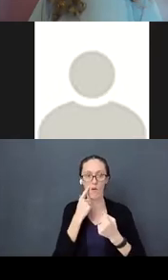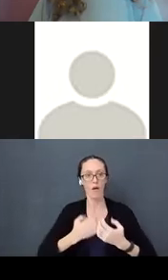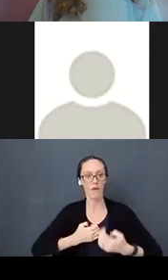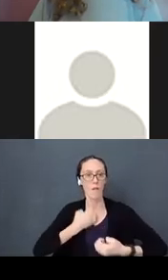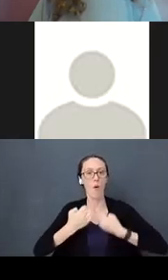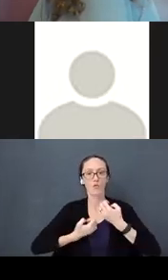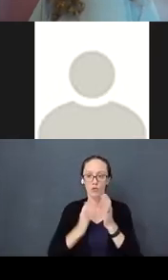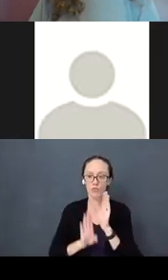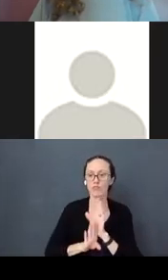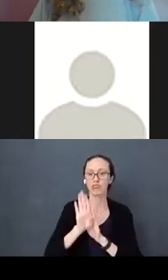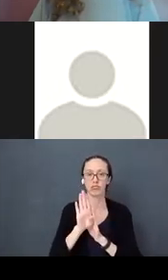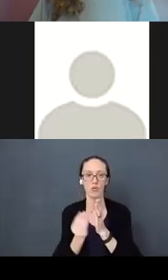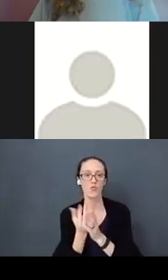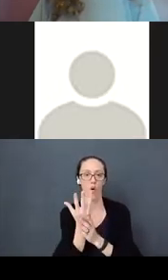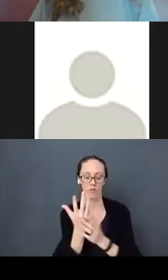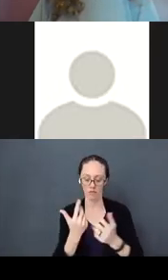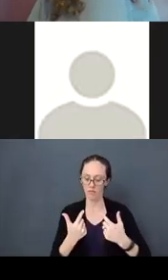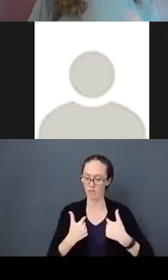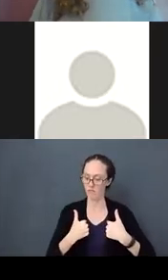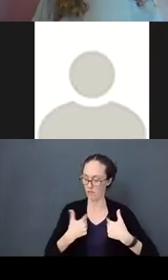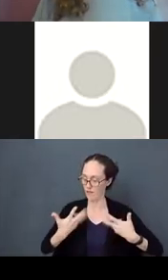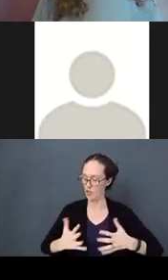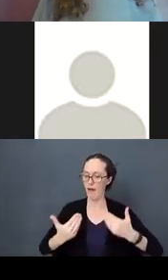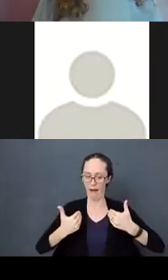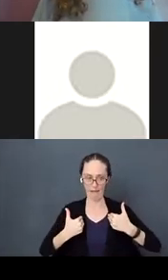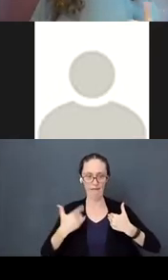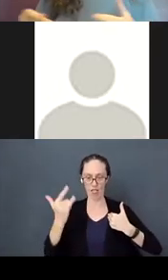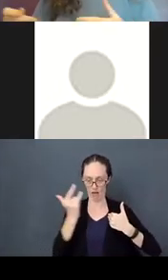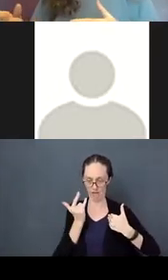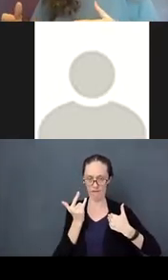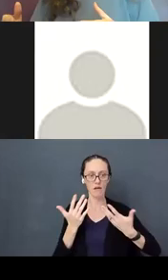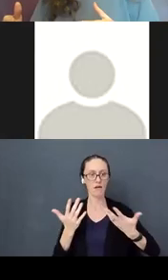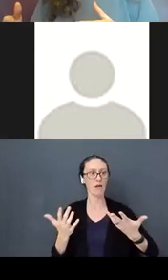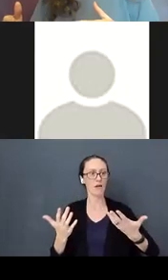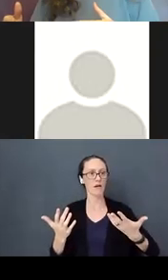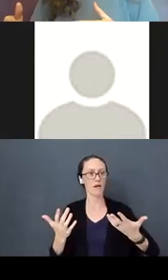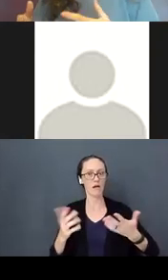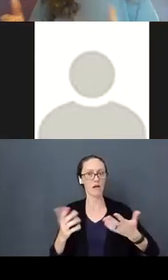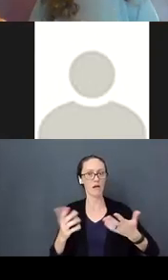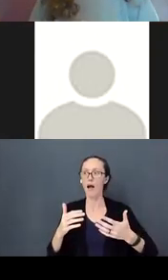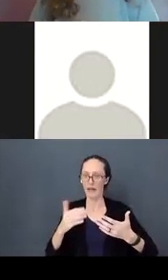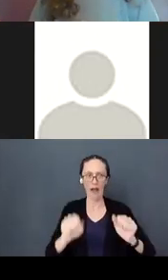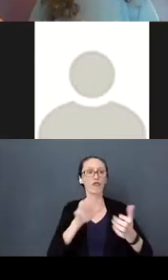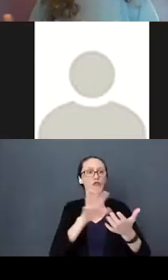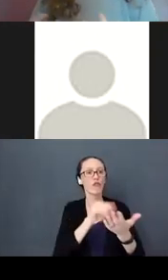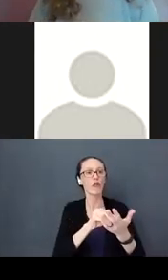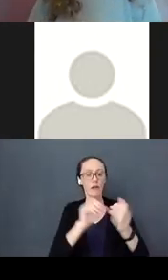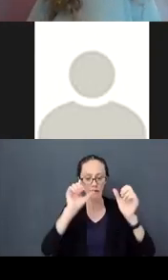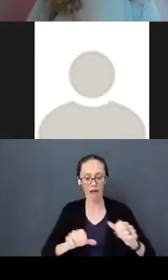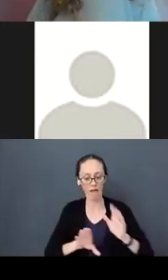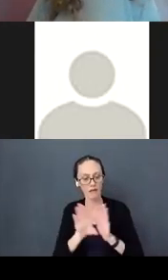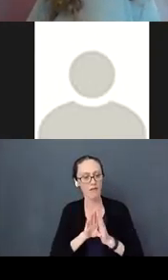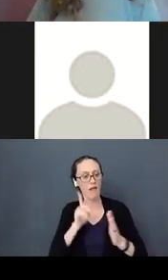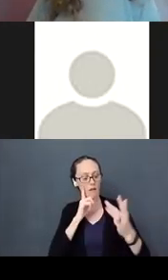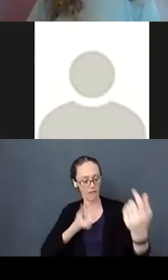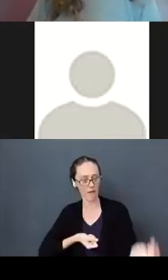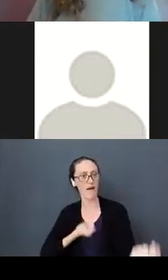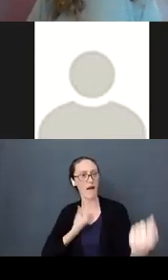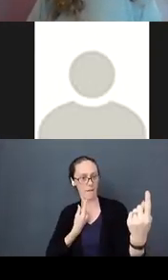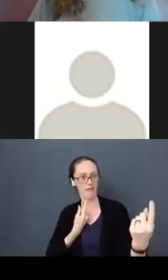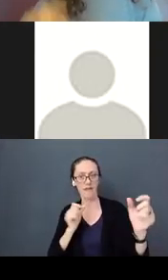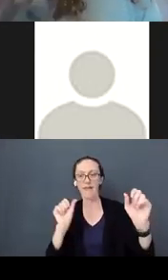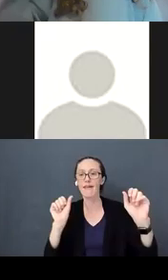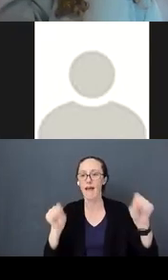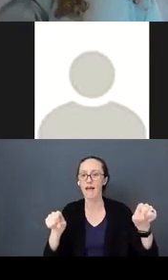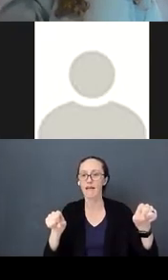I am loved, I can learn how other people feel, I can develop empathy, and I can develop my thinking